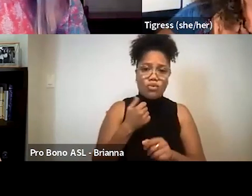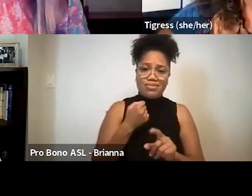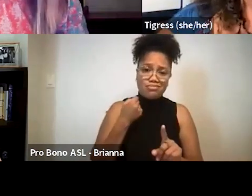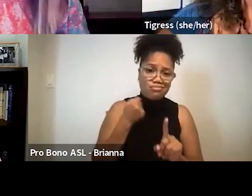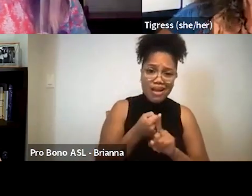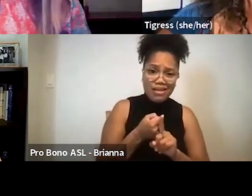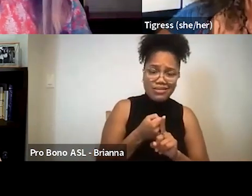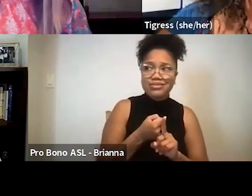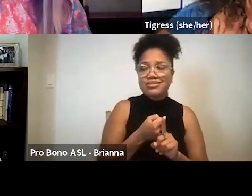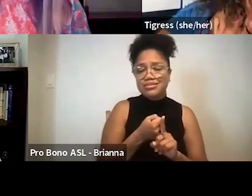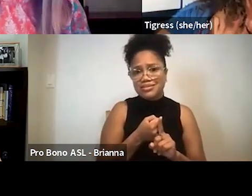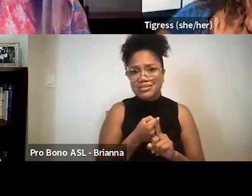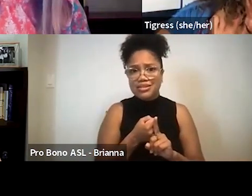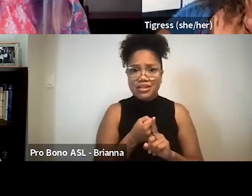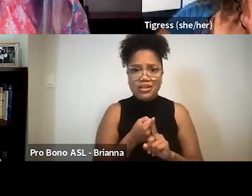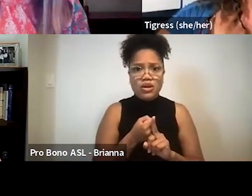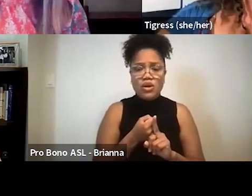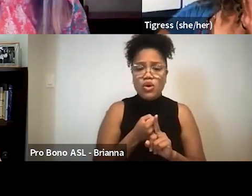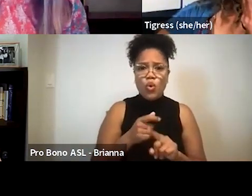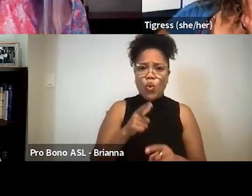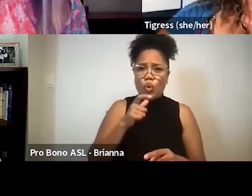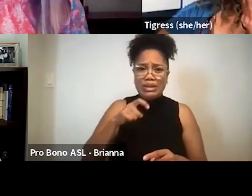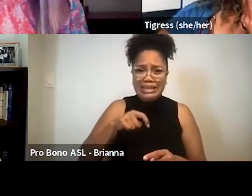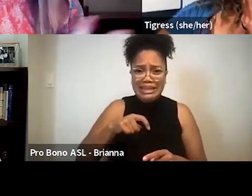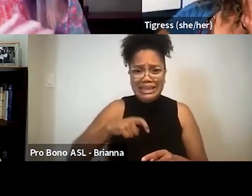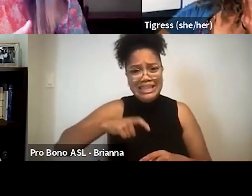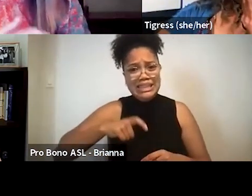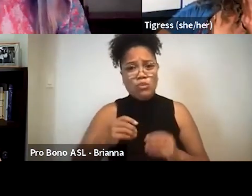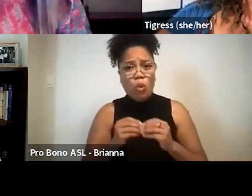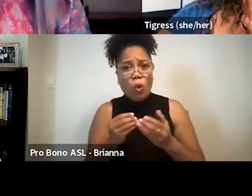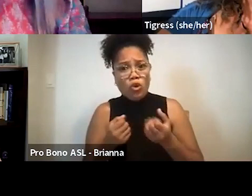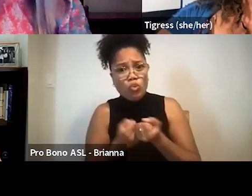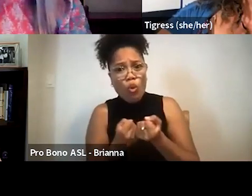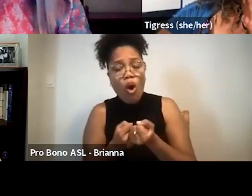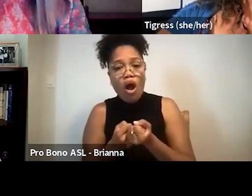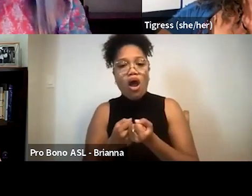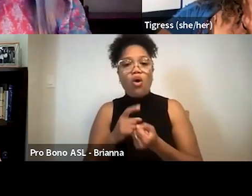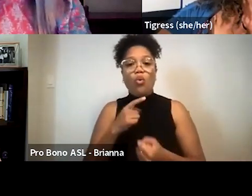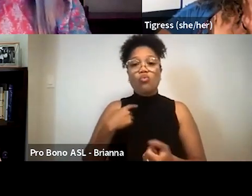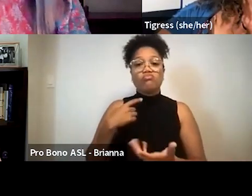required at the most were actually being left behind. So that in addition to the work that Dana explained that we did